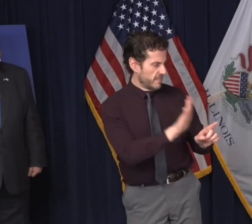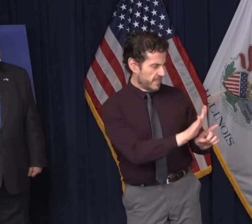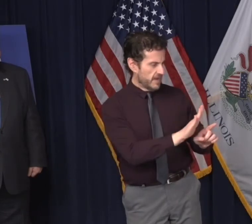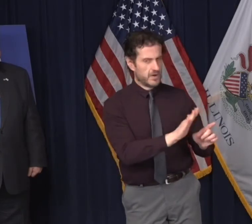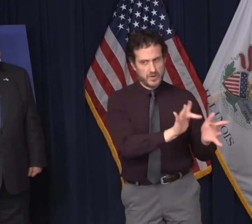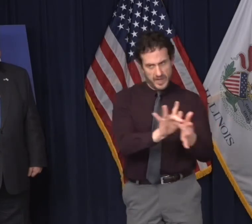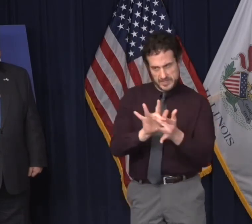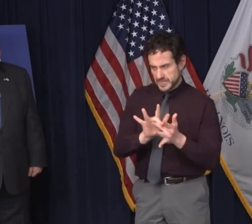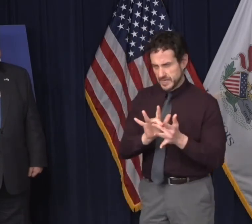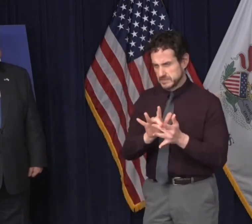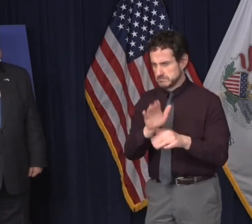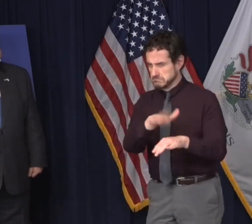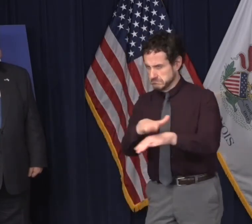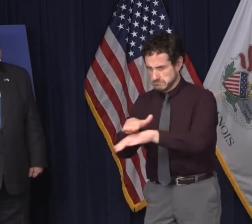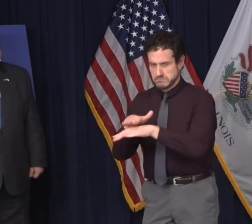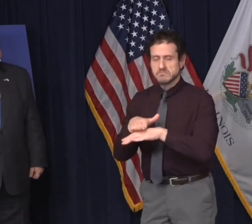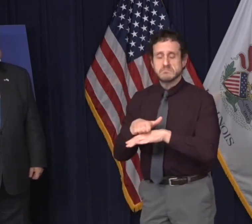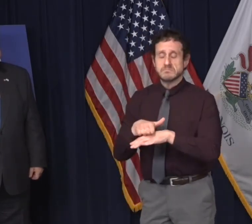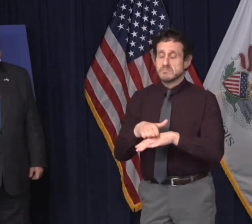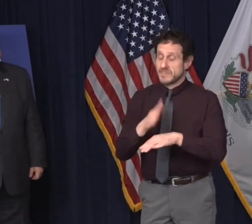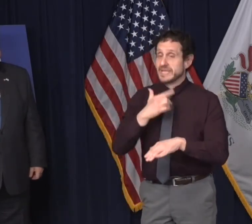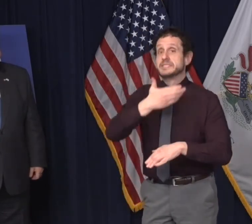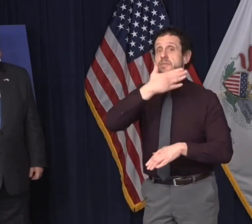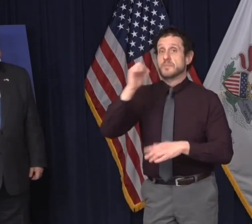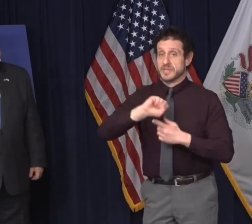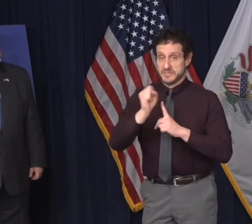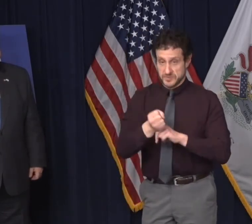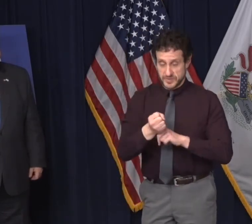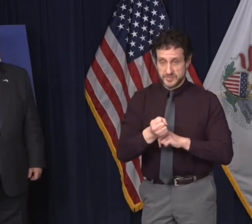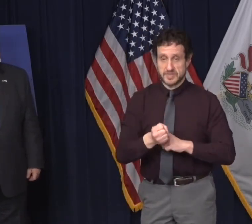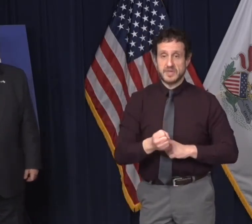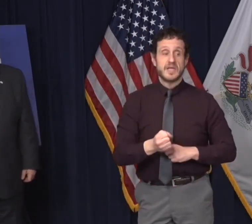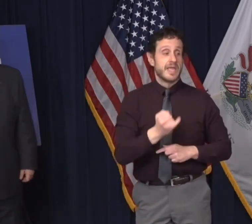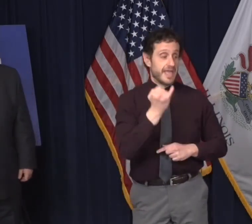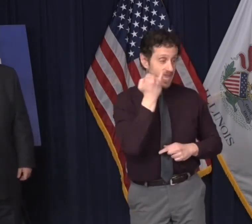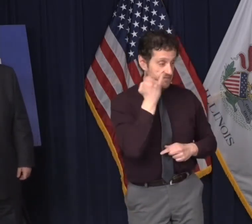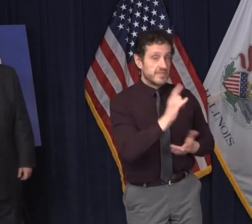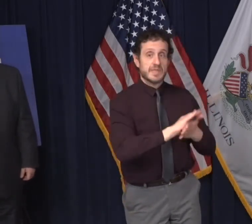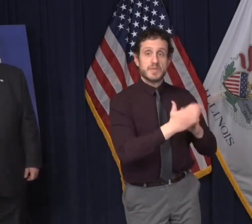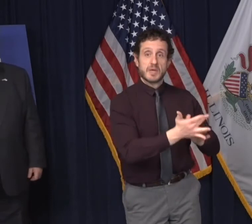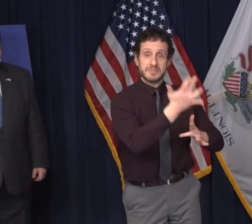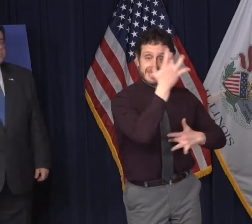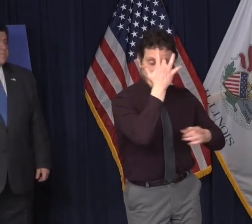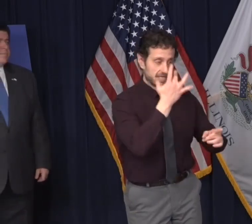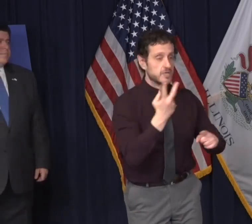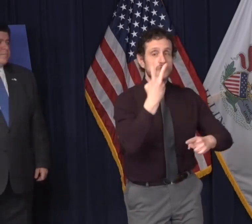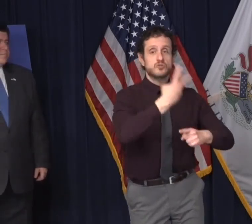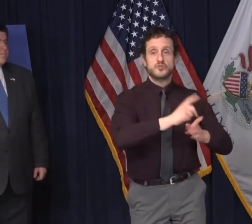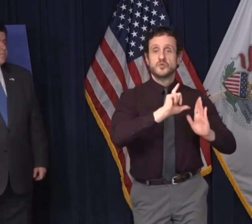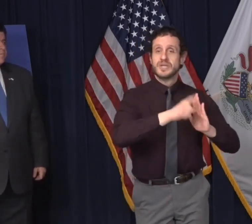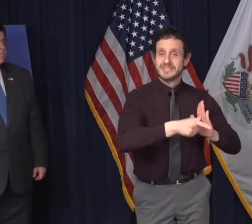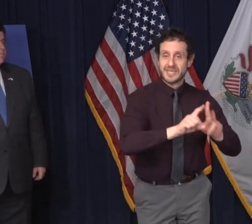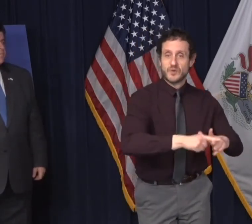NEED TO IDENTIFY CONTACTS AND THIS IS NEARLY OPTIMAL SITUATION IN WHICH TRACING BEGINS TWO DAYS